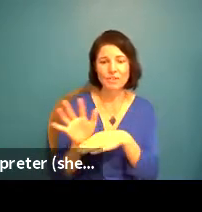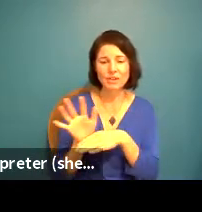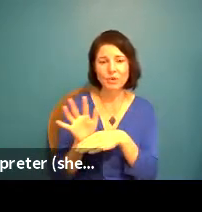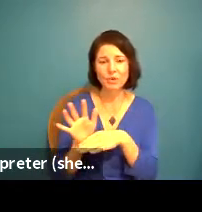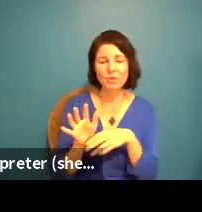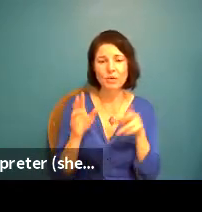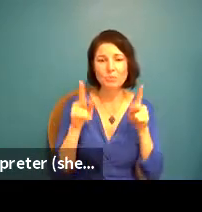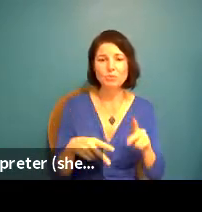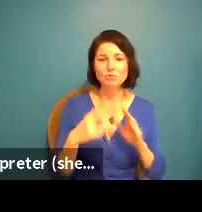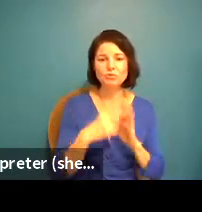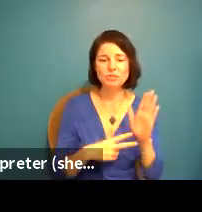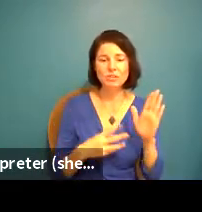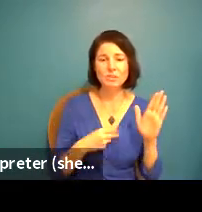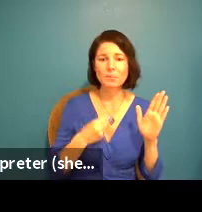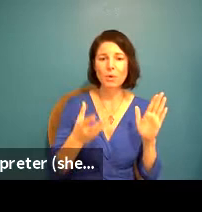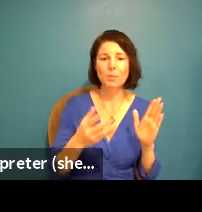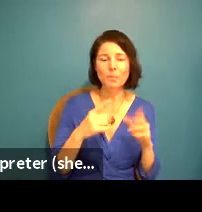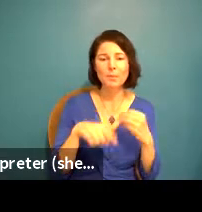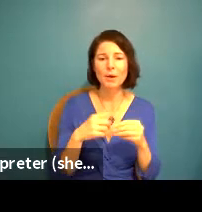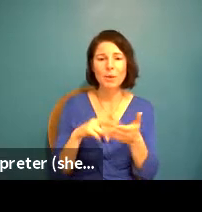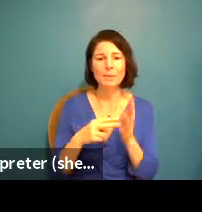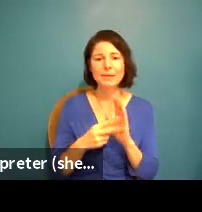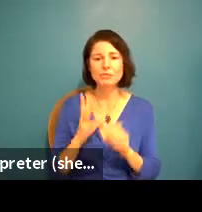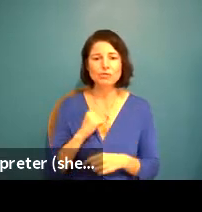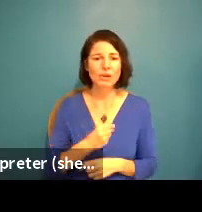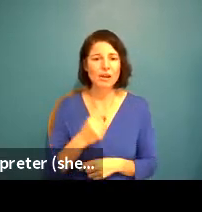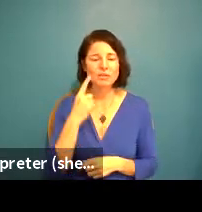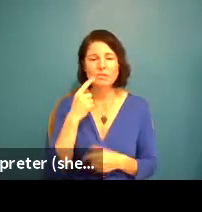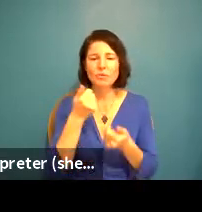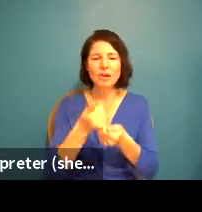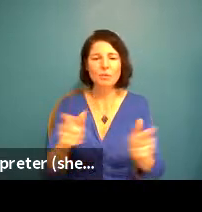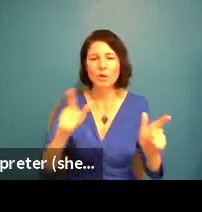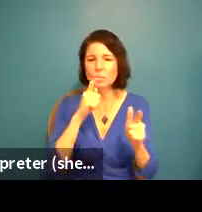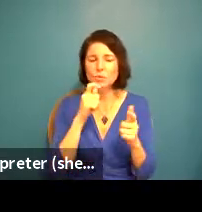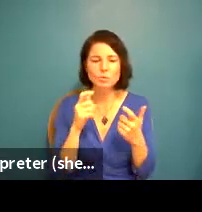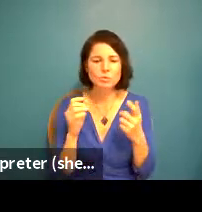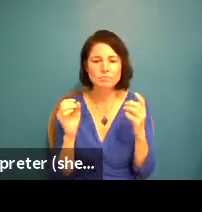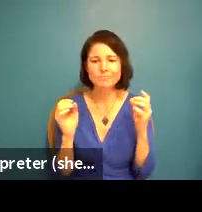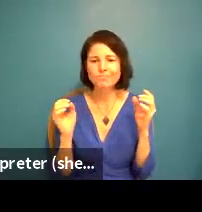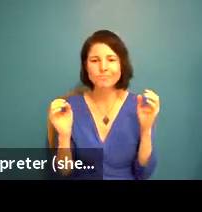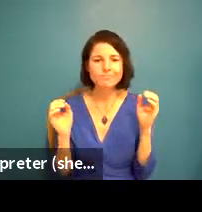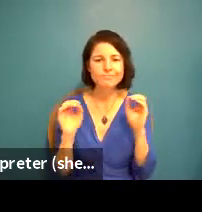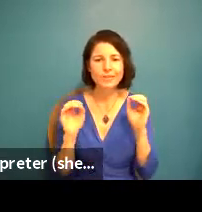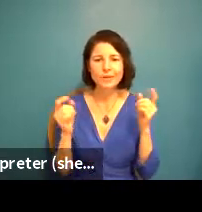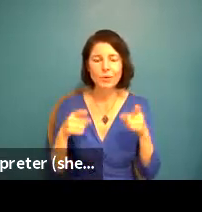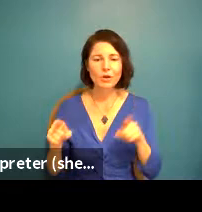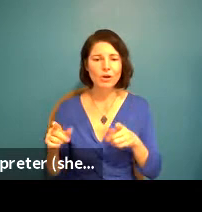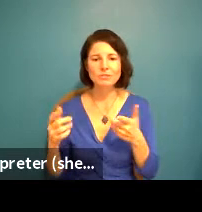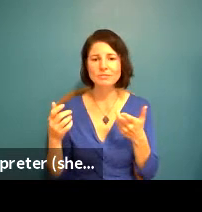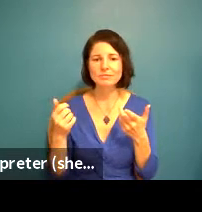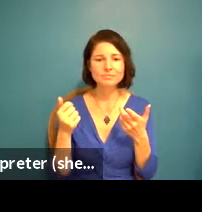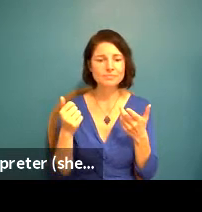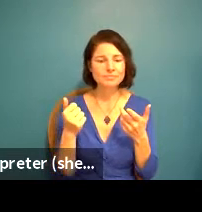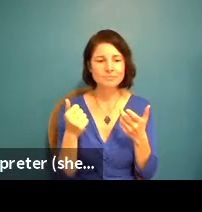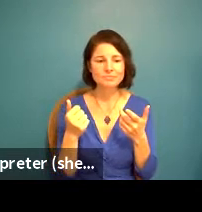reading a poem about what it means to be transgender, just for anyone who doesn't have anything going on, any pressing thing that